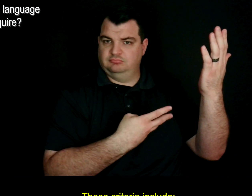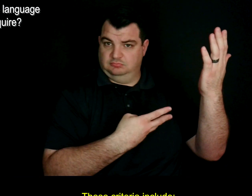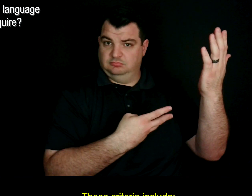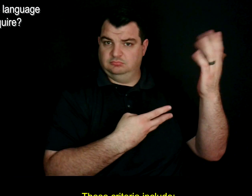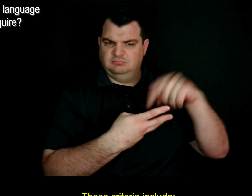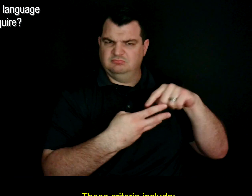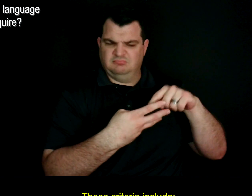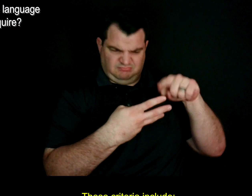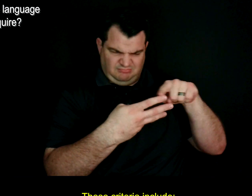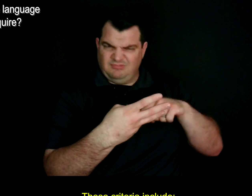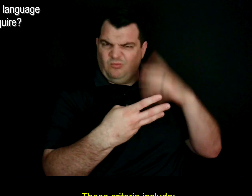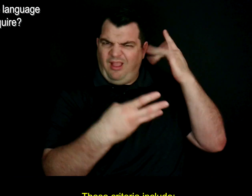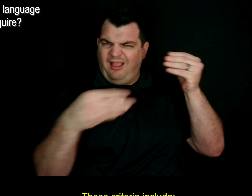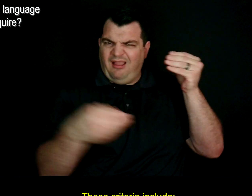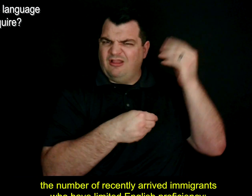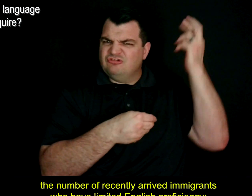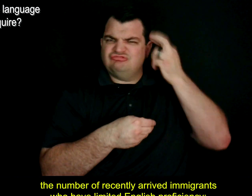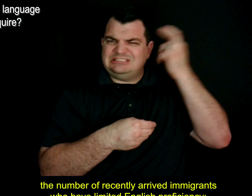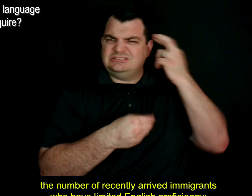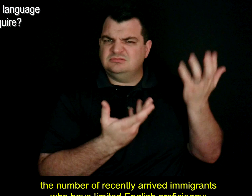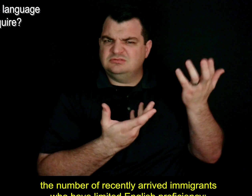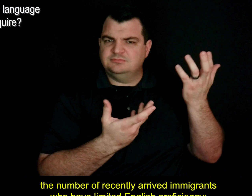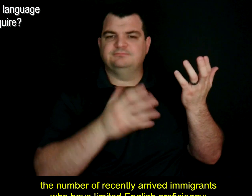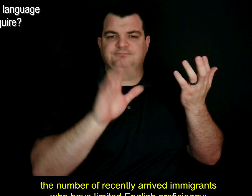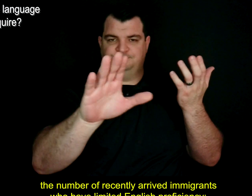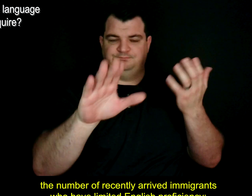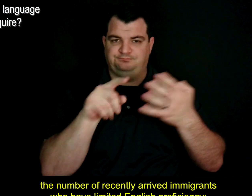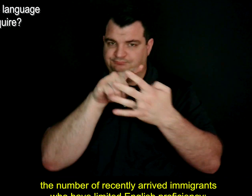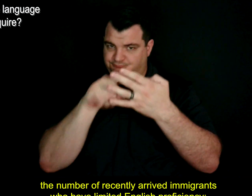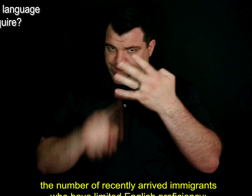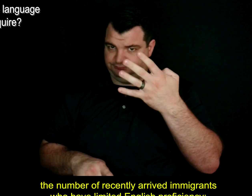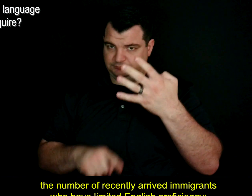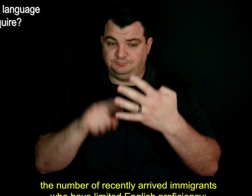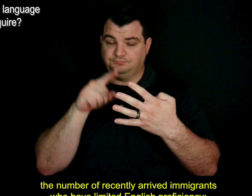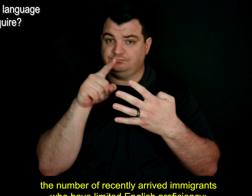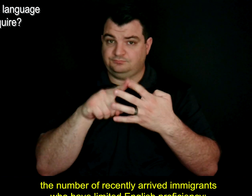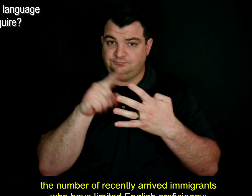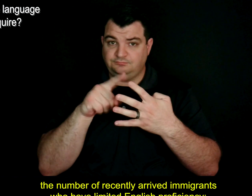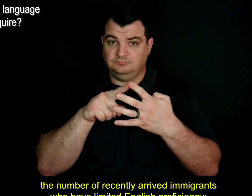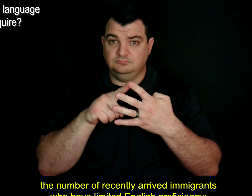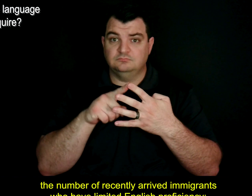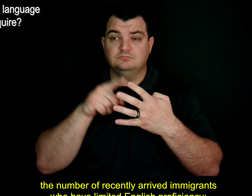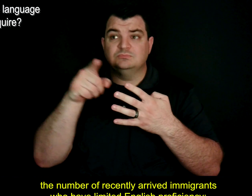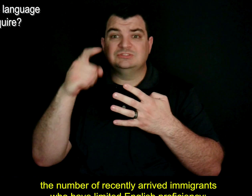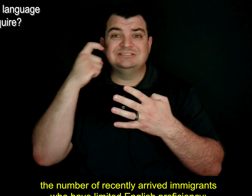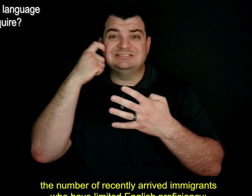These criteria include: the number of recently arrived immigrants who have limited English proficiency;